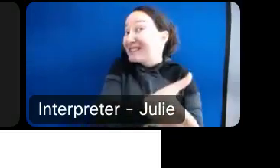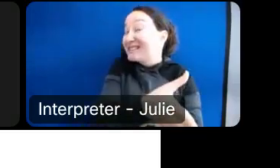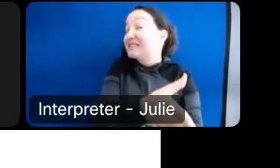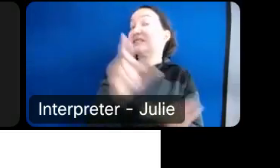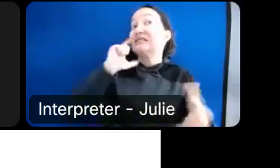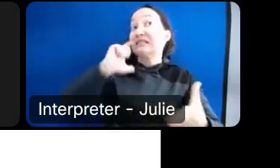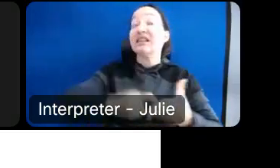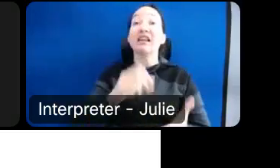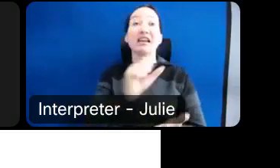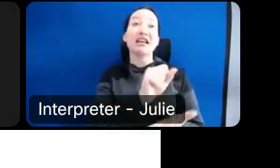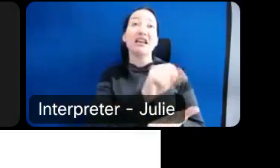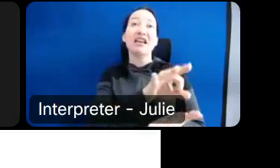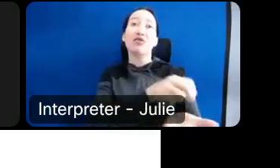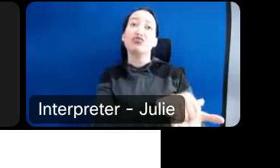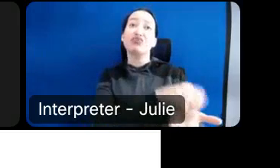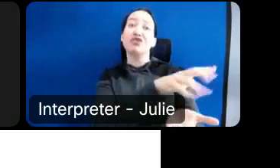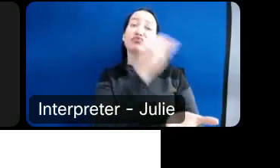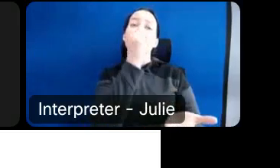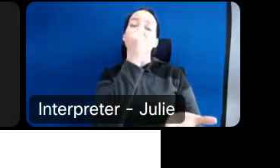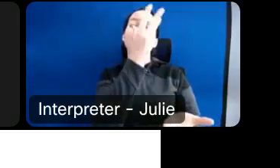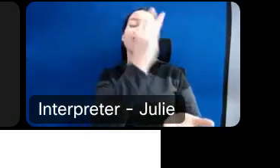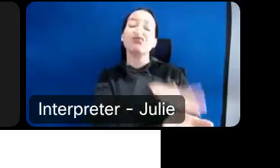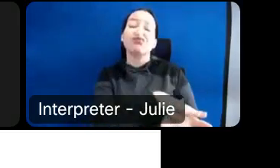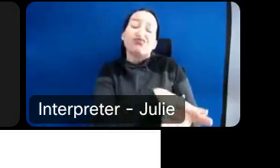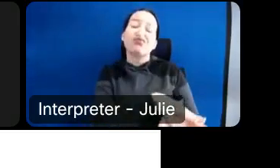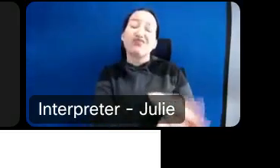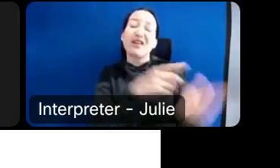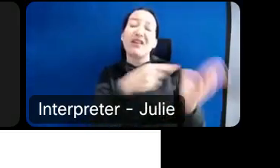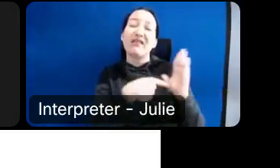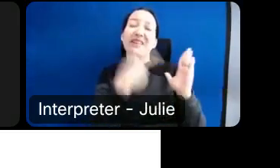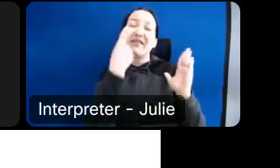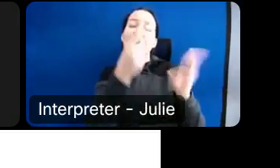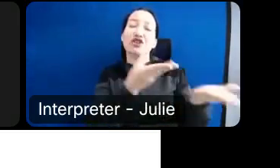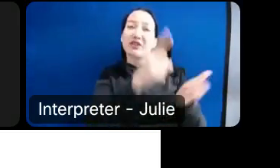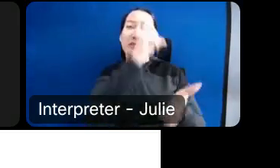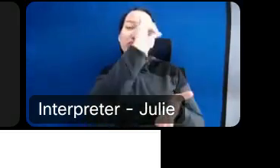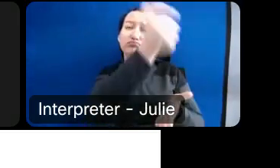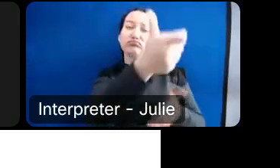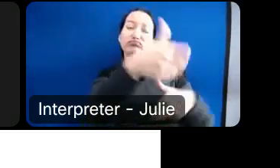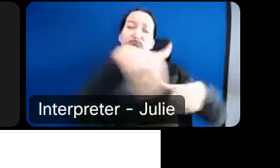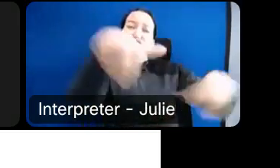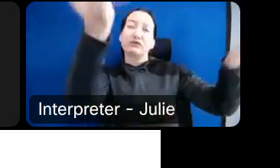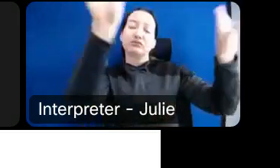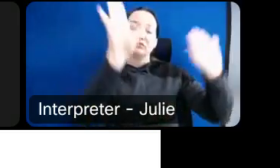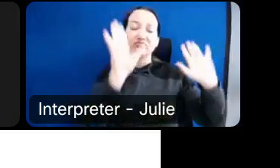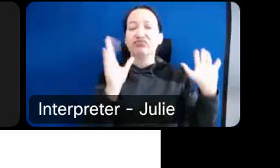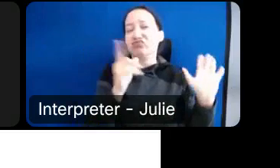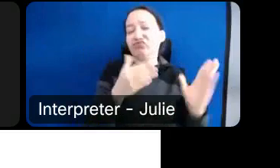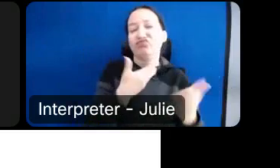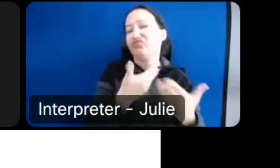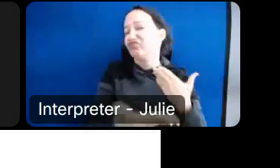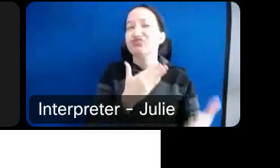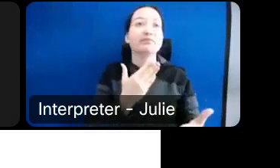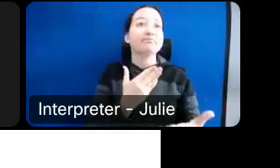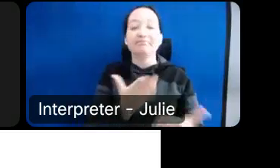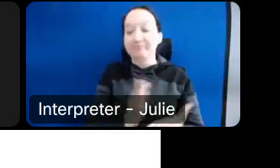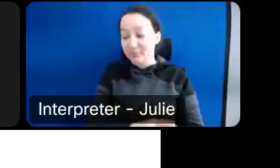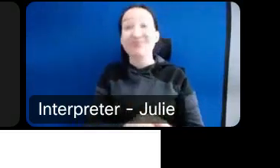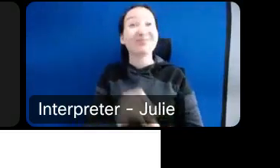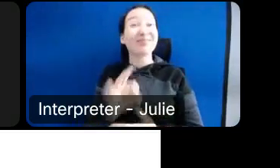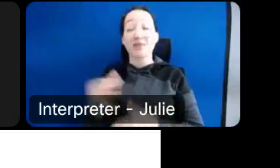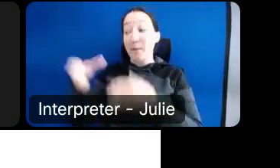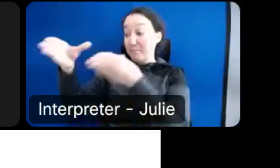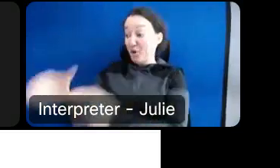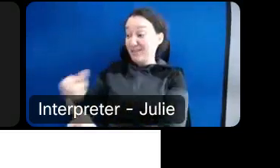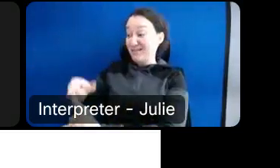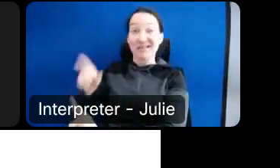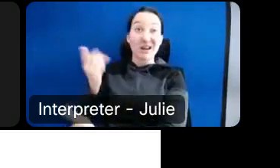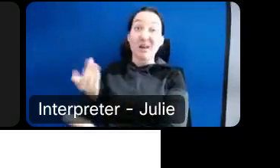If you're rich and you don't care being fee for service go wherever you want no, no interruption in your access. But if you're someone who might need a hearing aid.